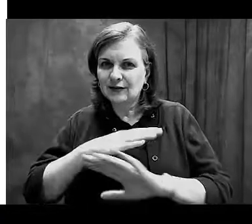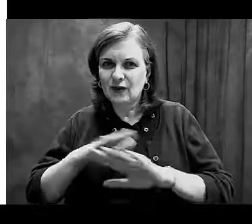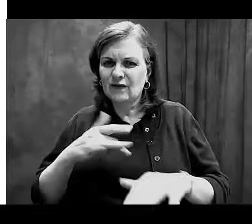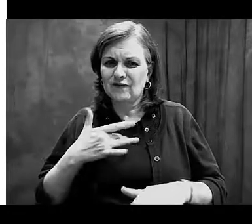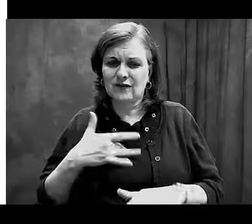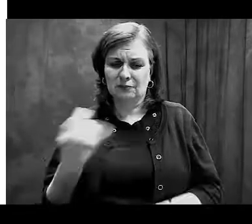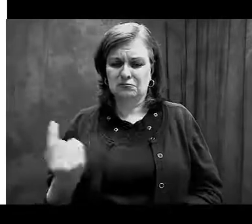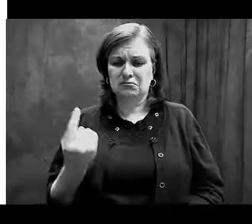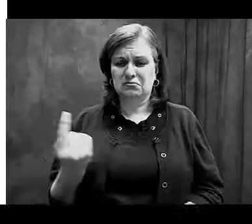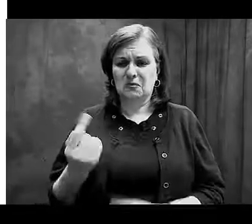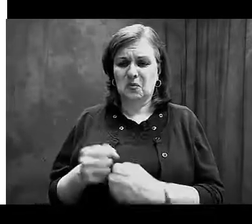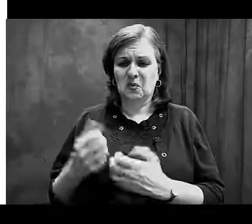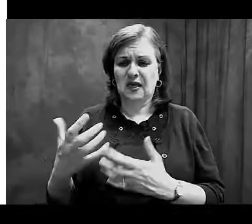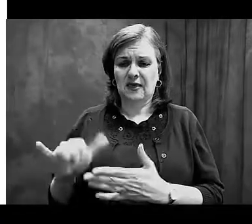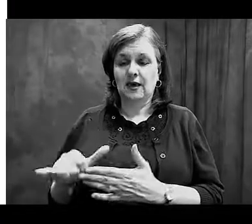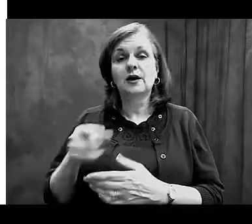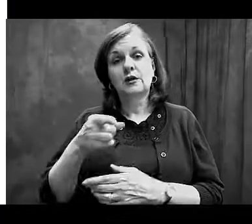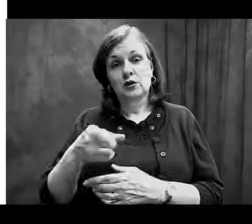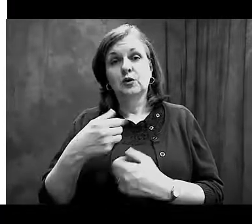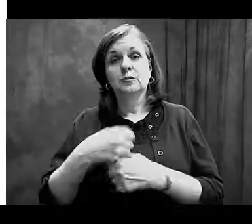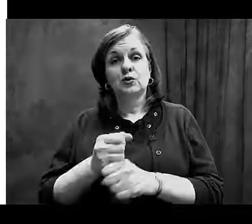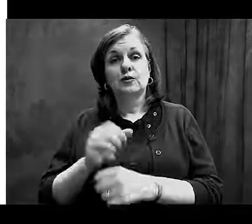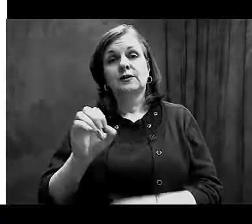guys don't feel left out here